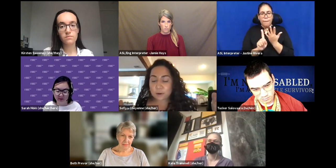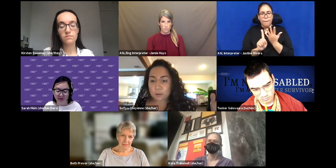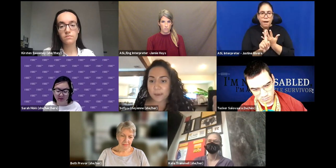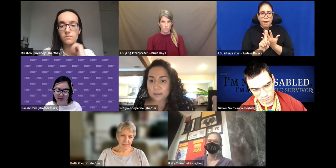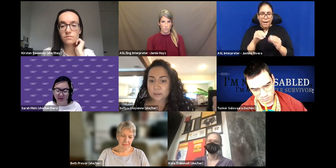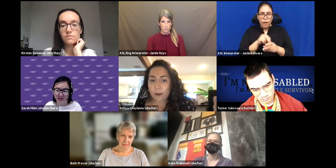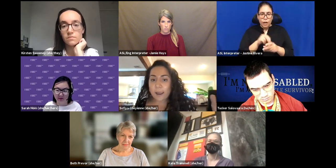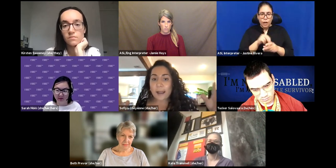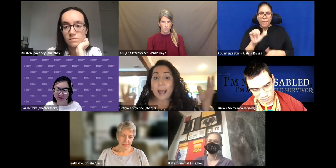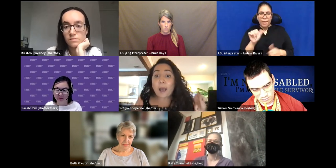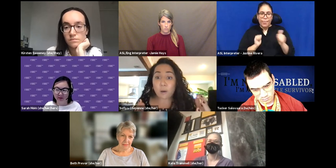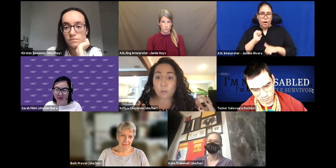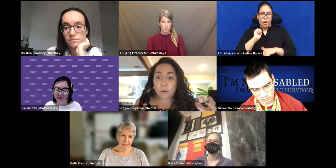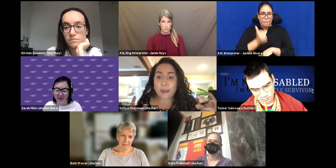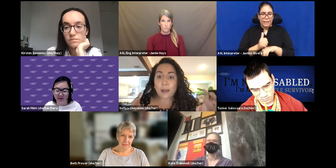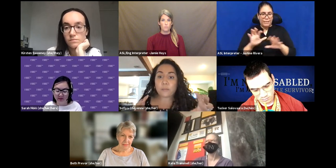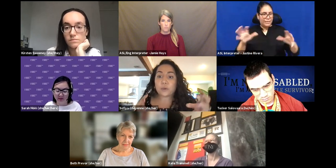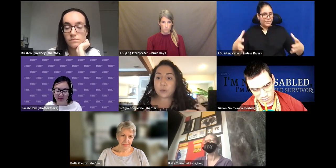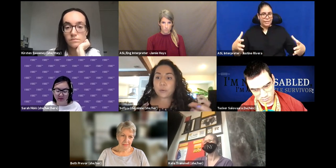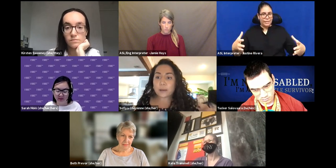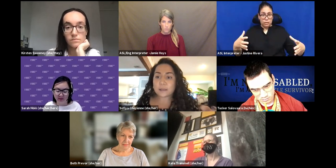theatre base, right? And how will that help you, as a